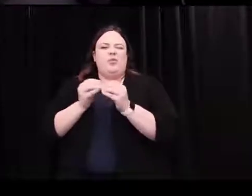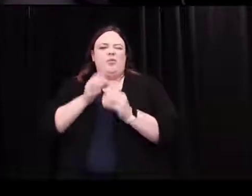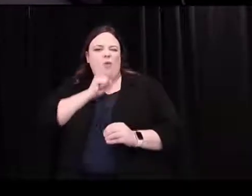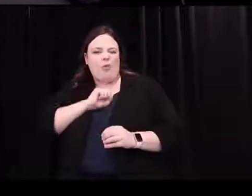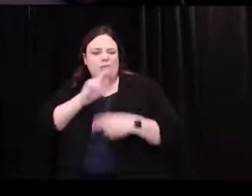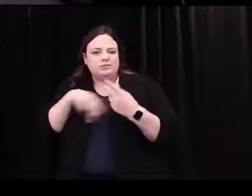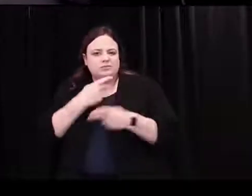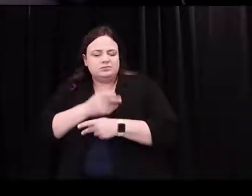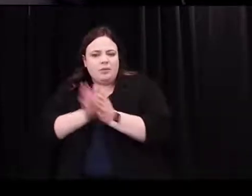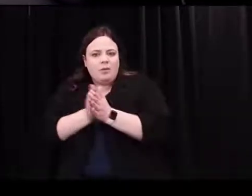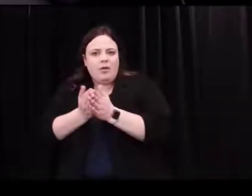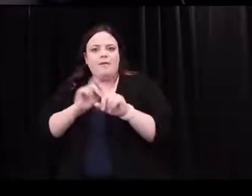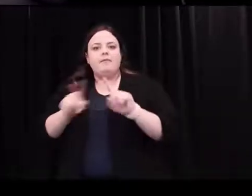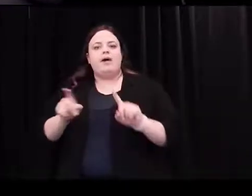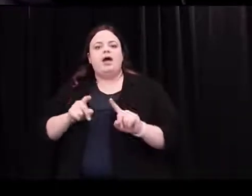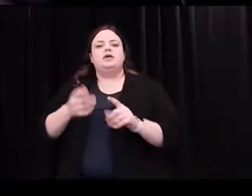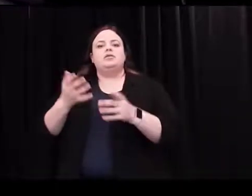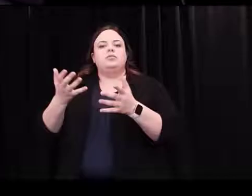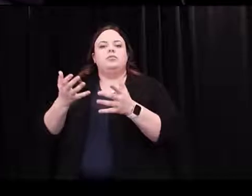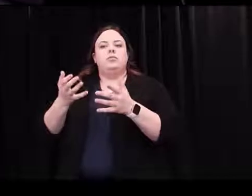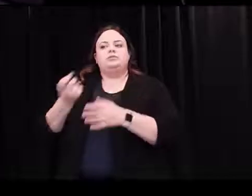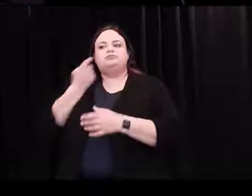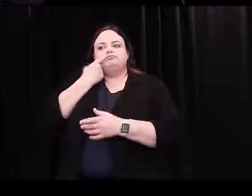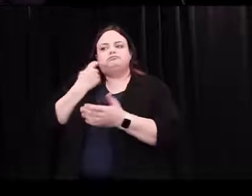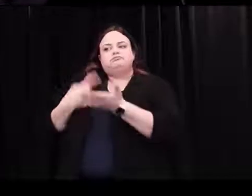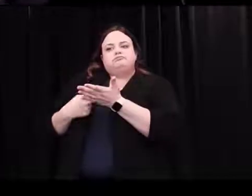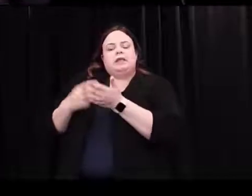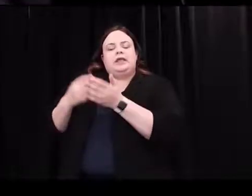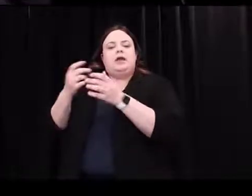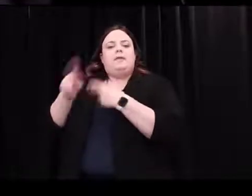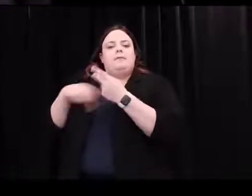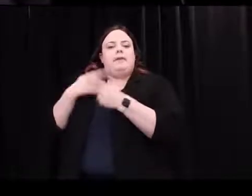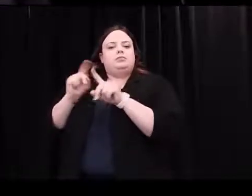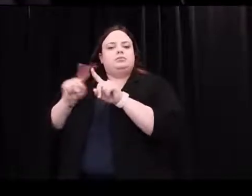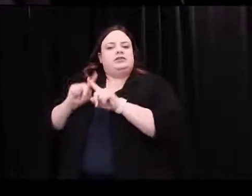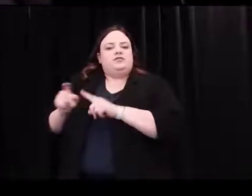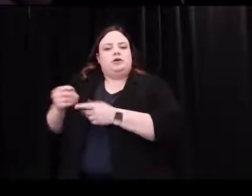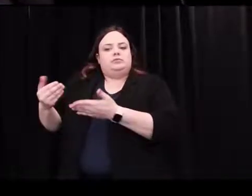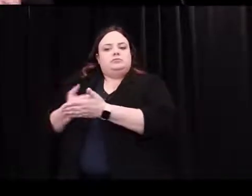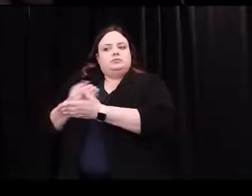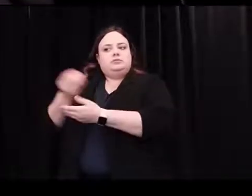talking before this about some updates he wants to make, but it's the subtitle for it is moving